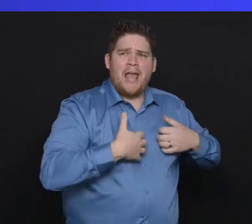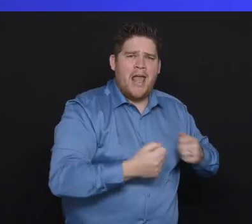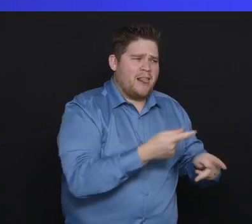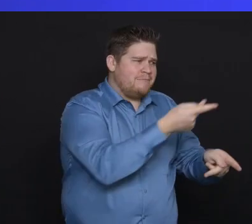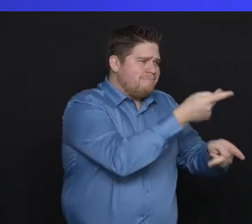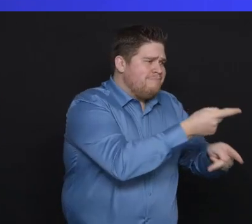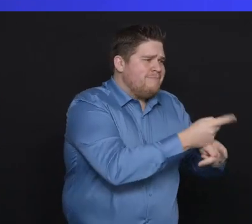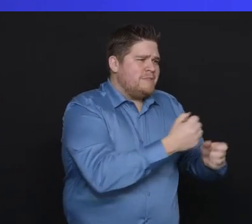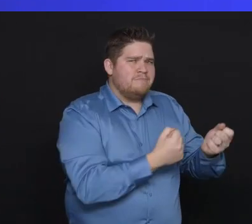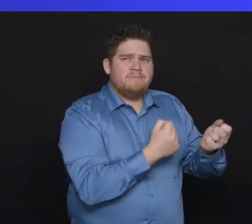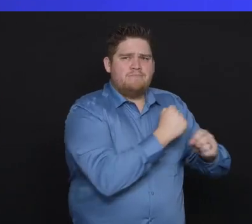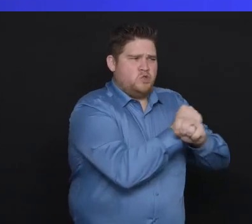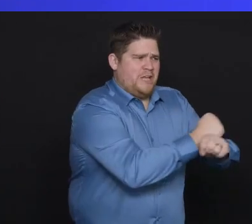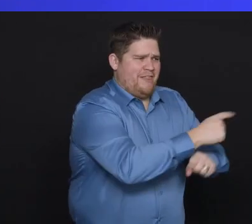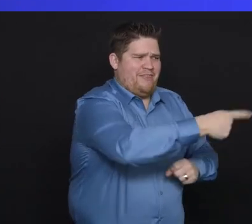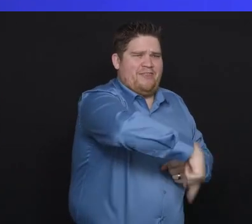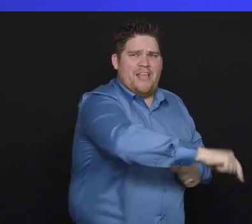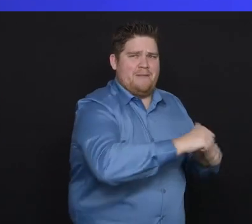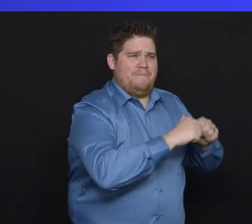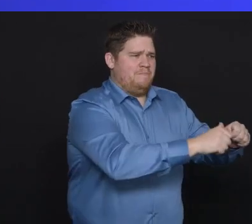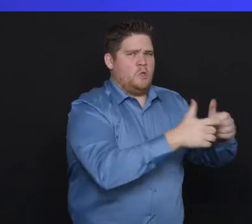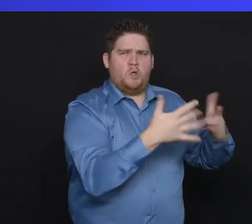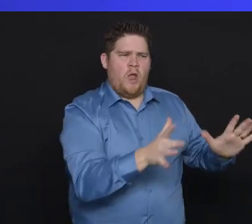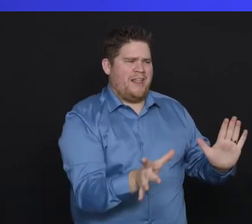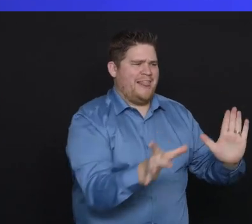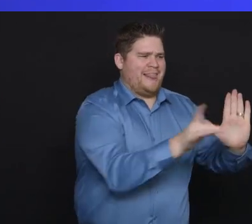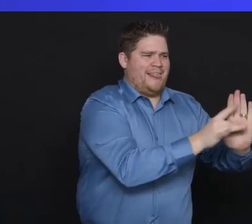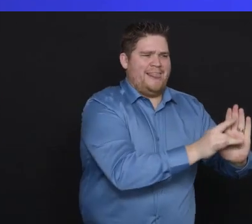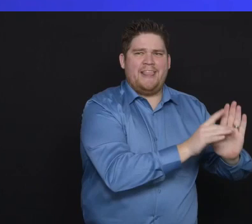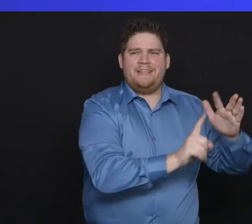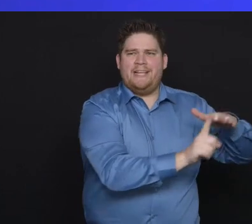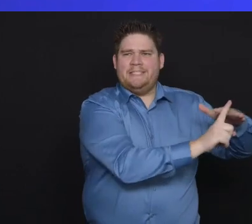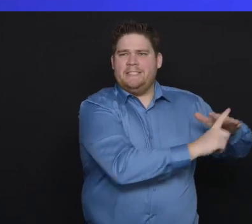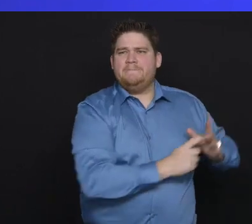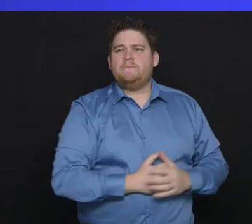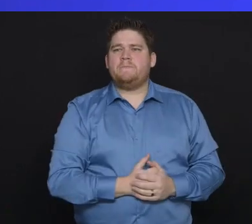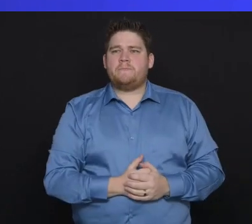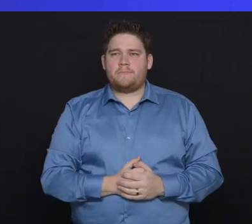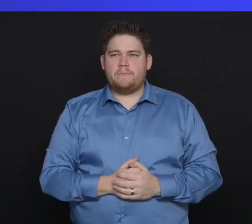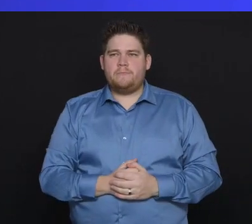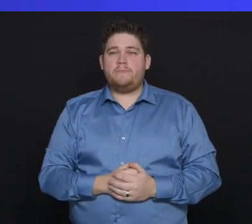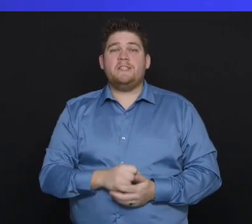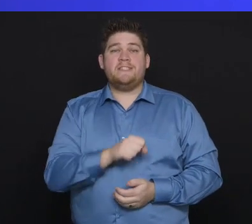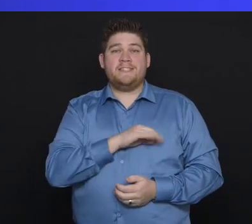one area or the other so we are not transmitting through people as well.